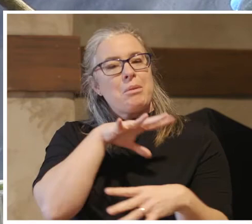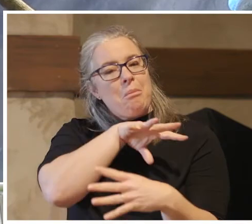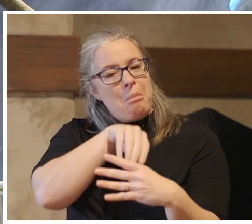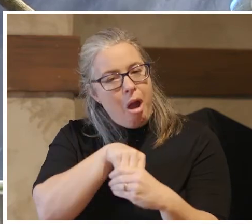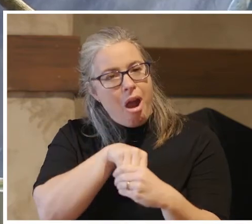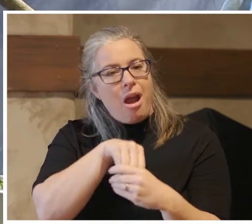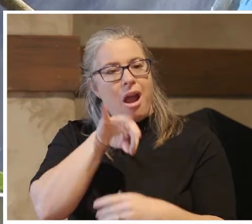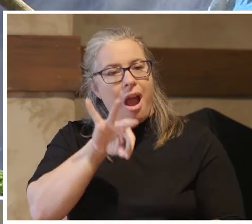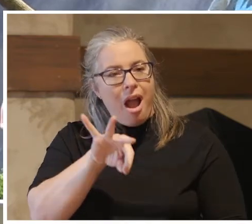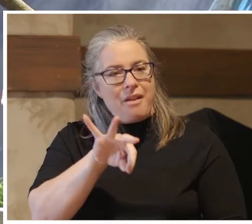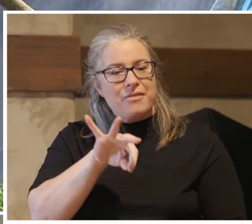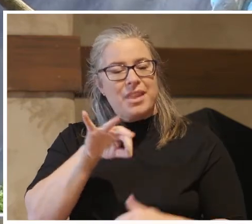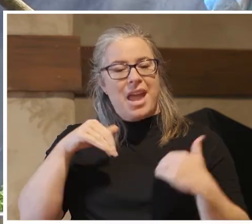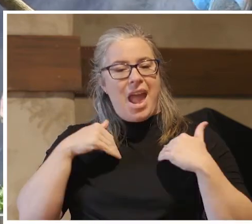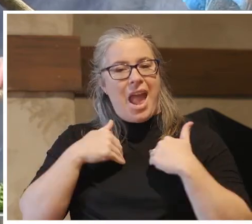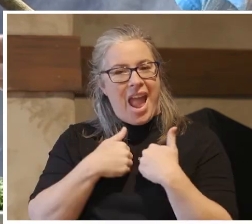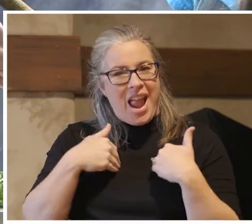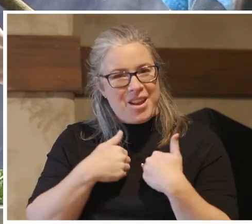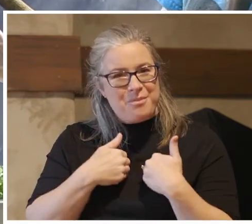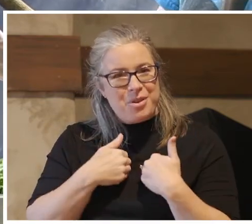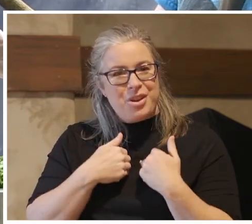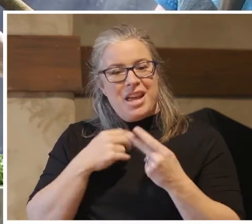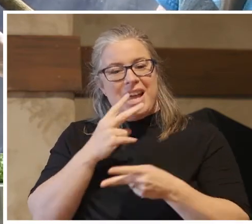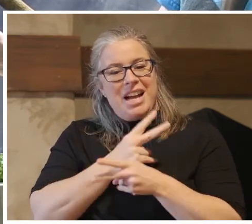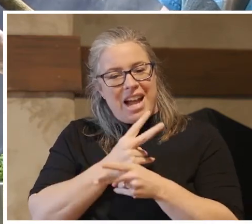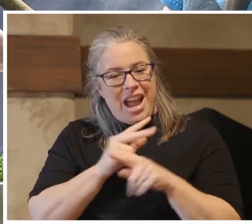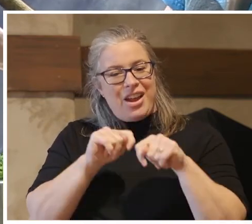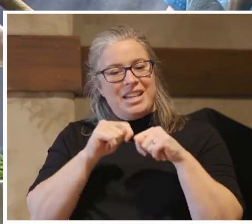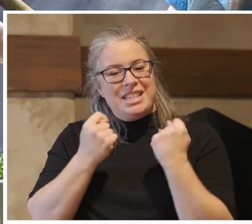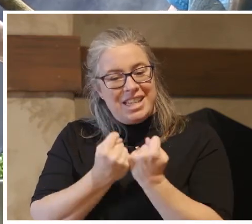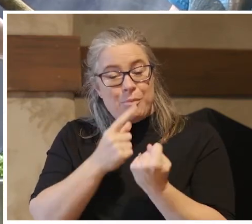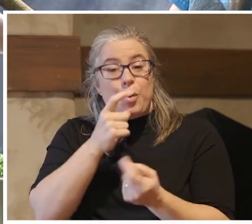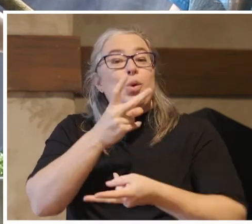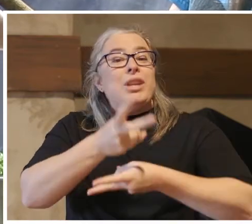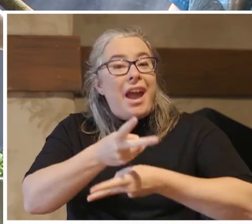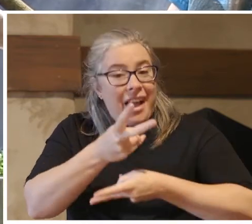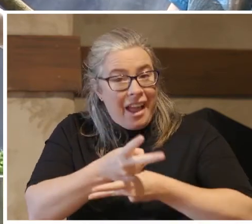of the animal care team that takes care of Sunni the sloth.